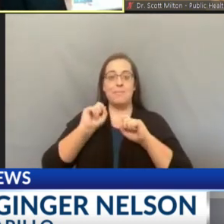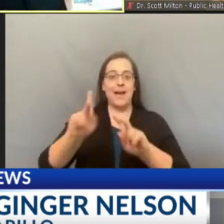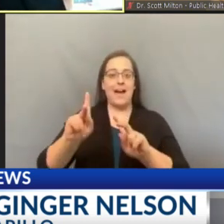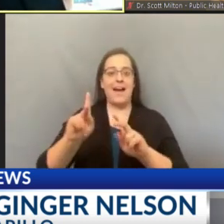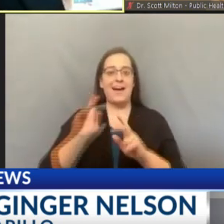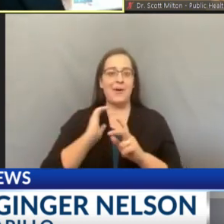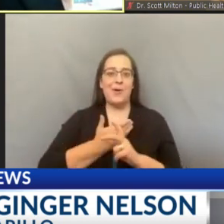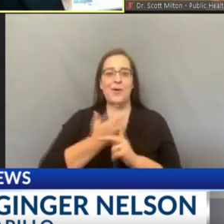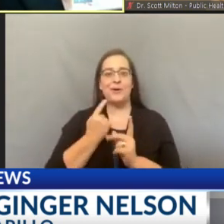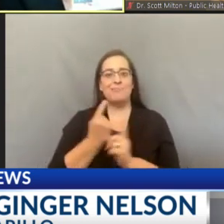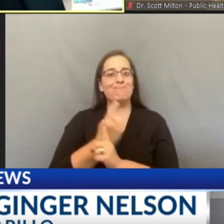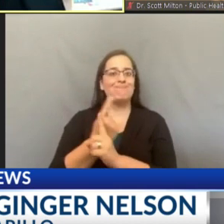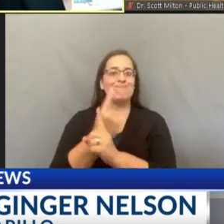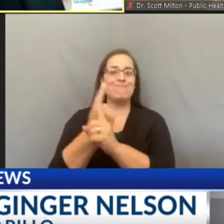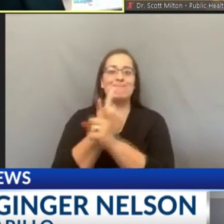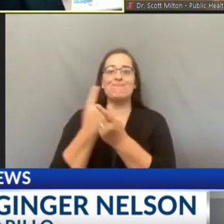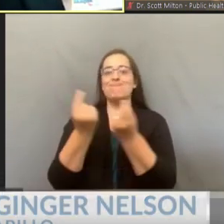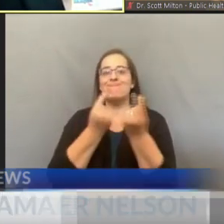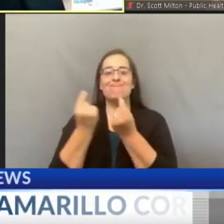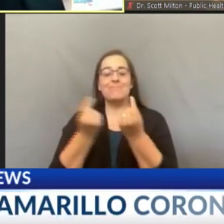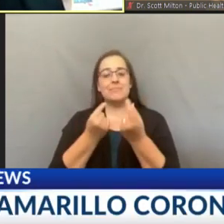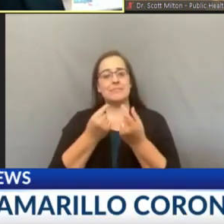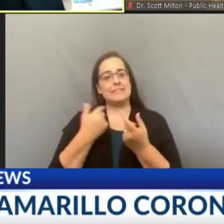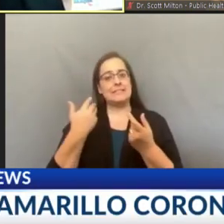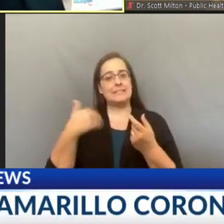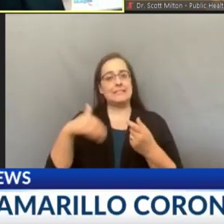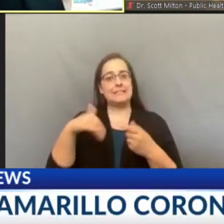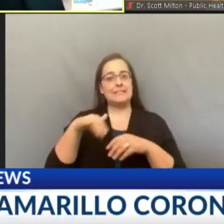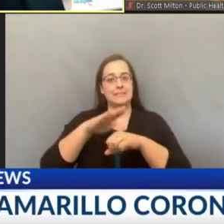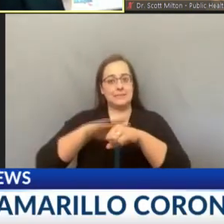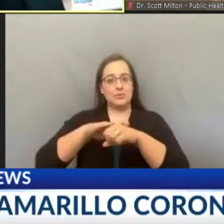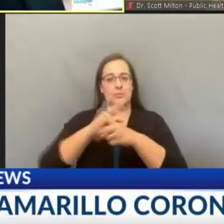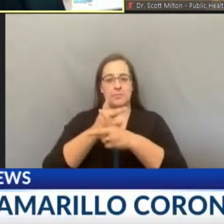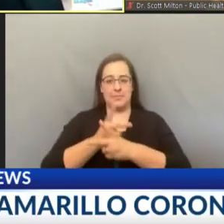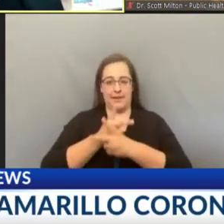AROUND TO MORE AND MORE BUSINESSES ARE OPENING AND WE GO BACK TO THE THINGS WE HAVE